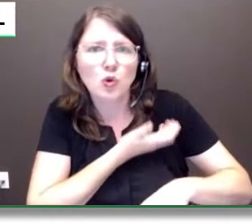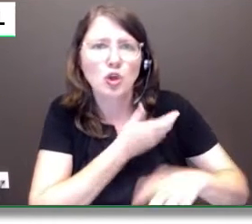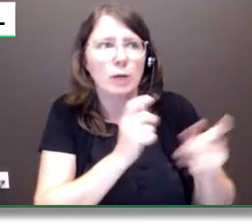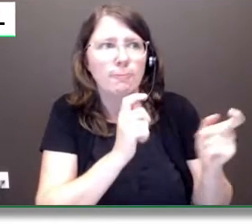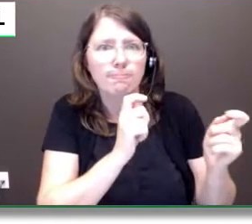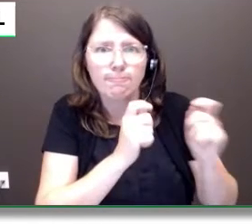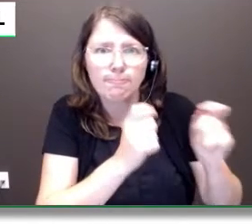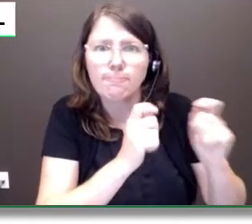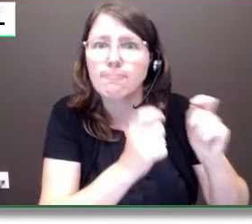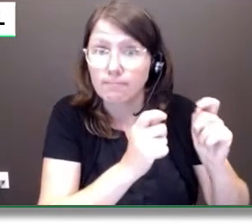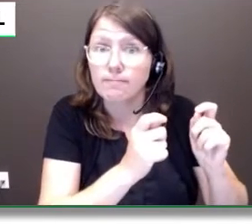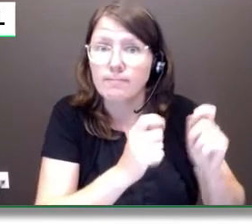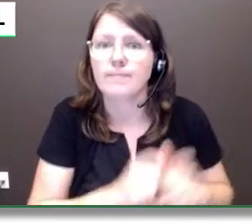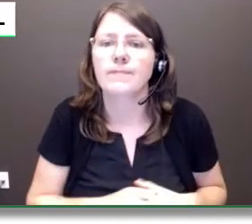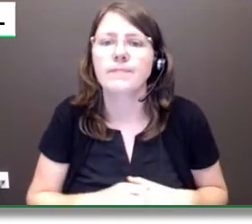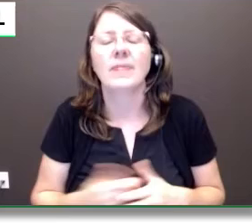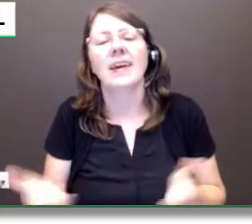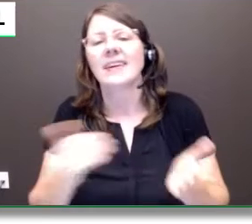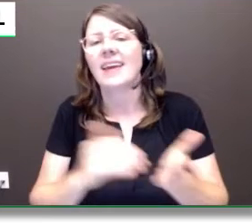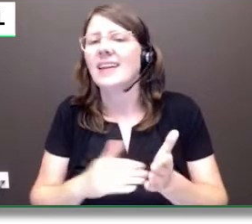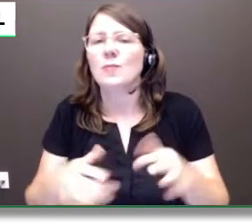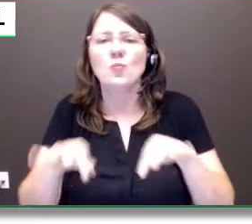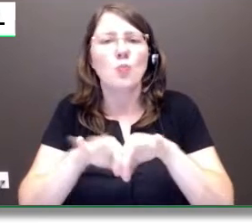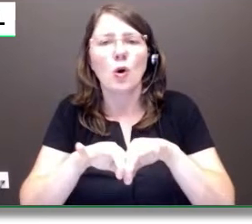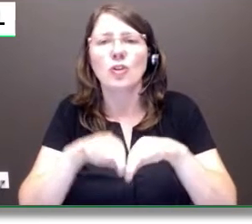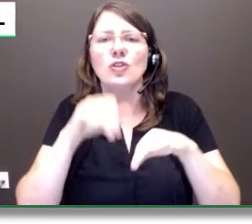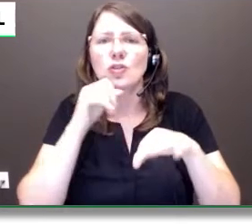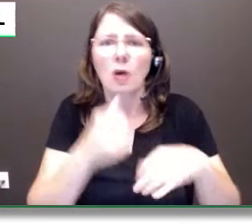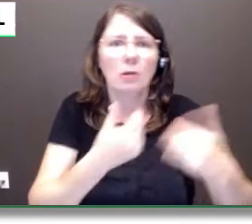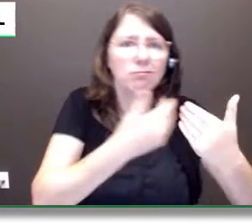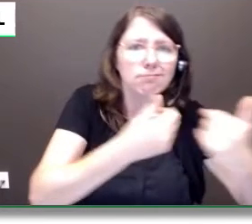away from that silo and seeing opportunities to enhance those people,